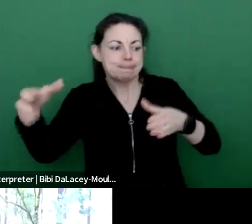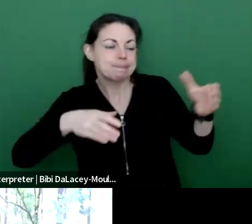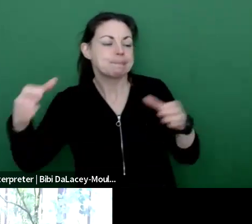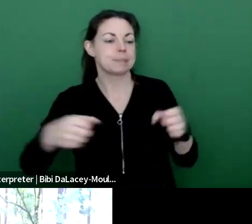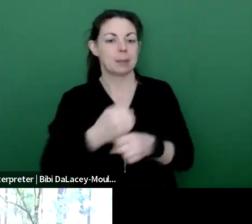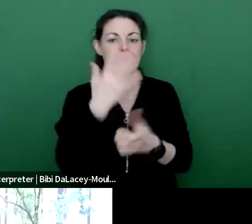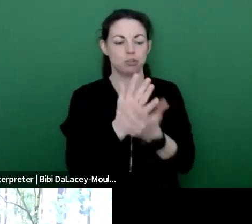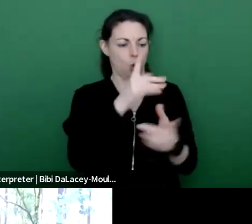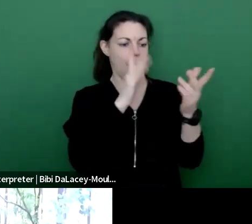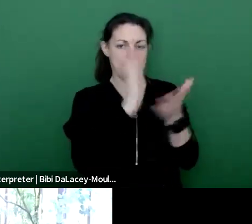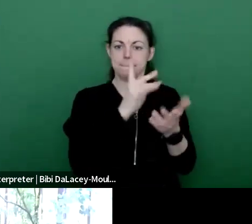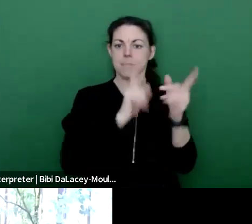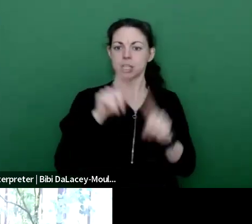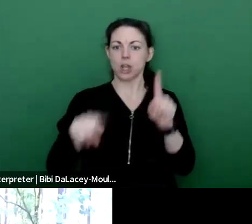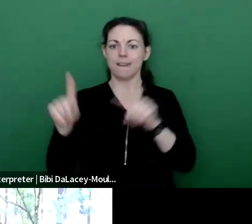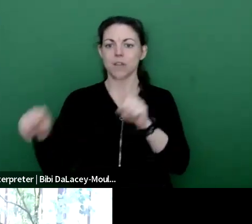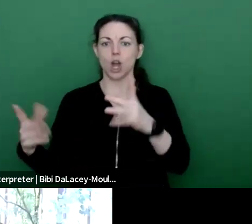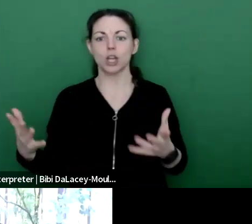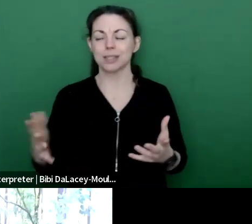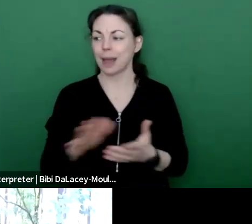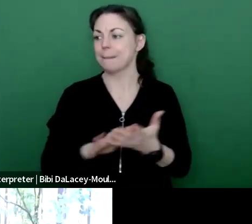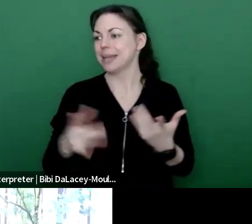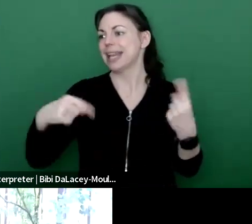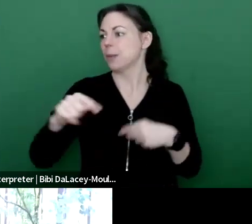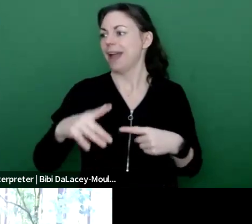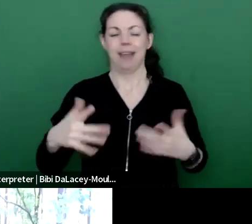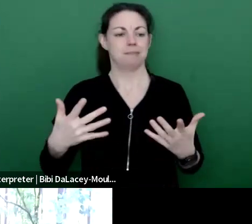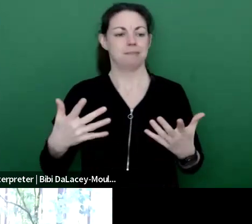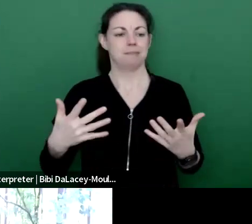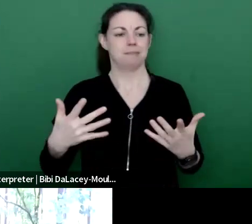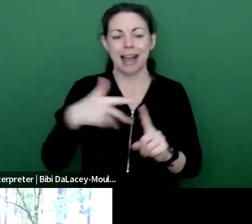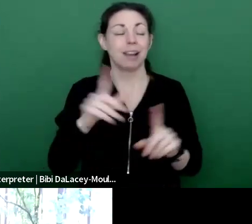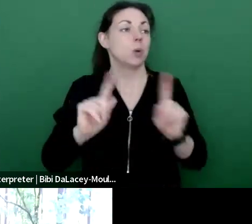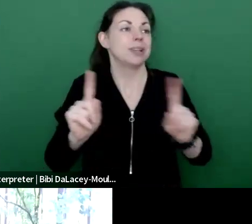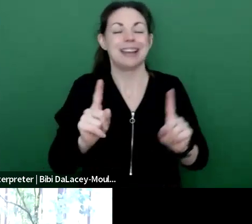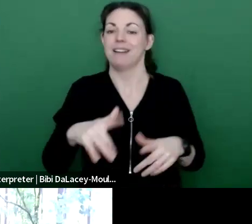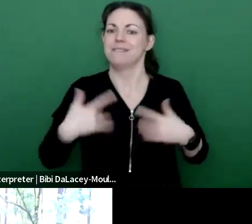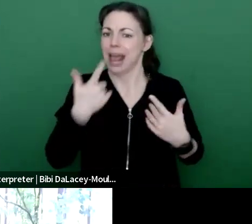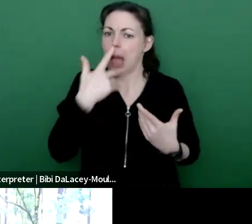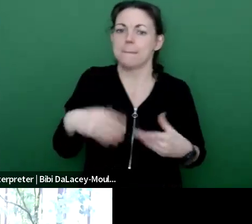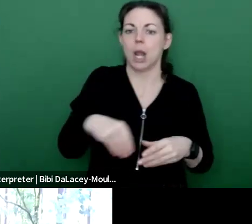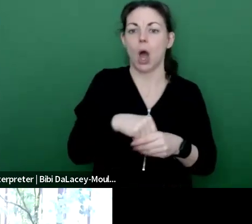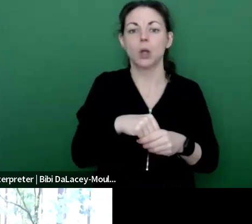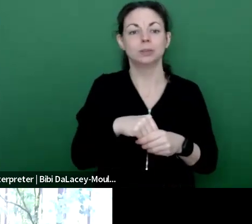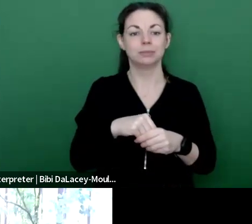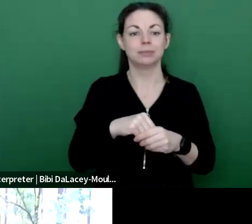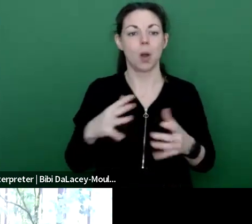background can come and feel like they belong within The Wildlife Trusts, and it's a place where they feel safe and that they can stay.